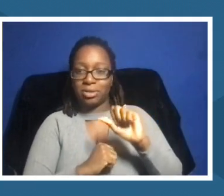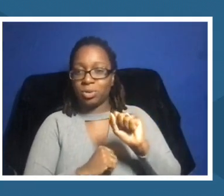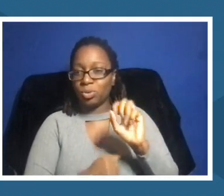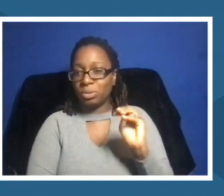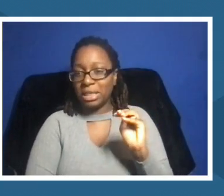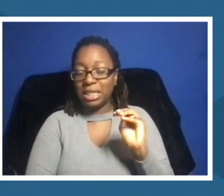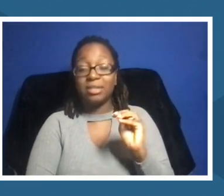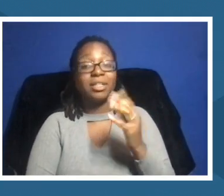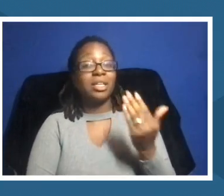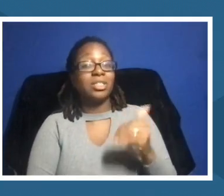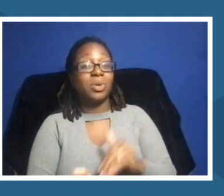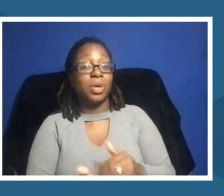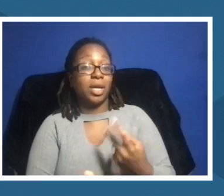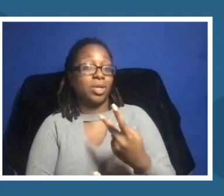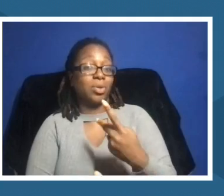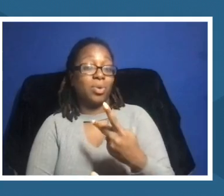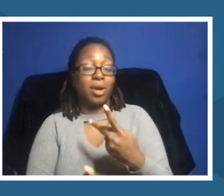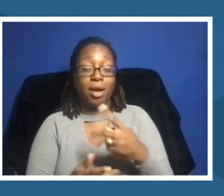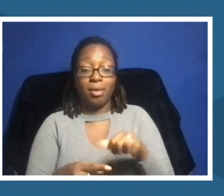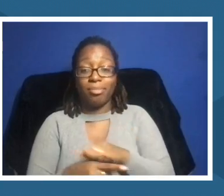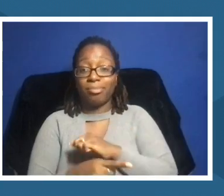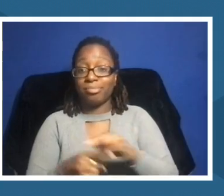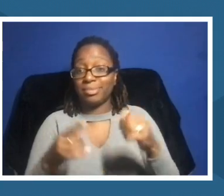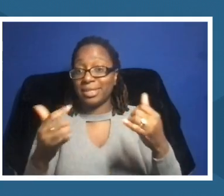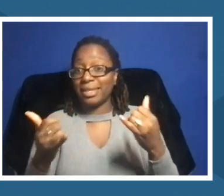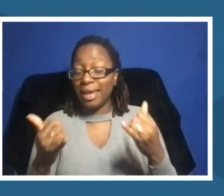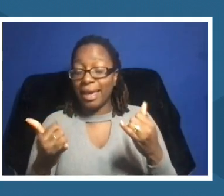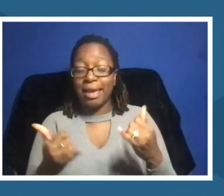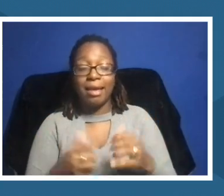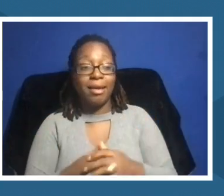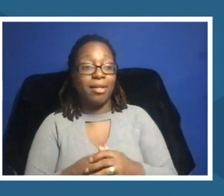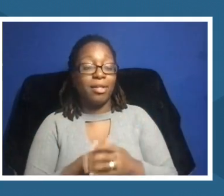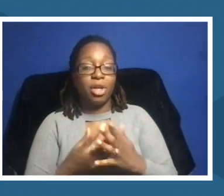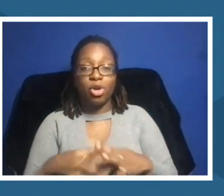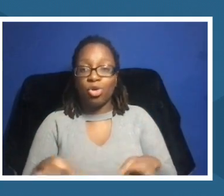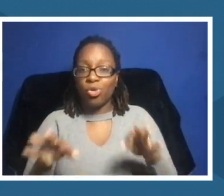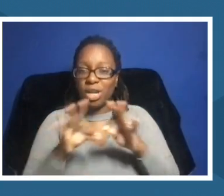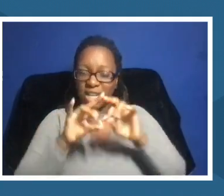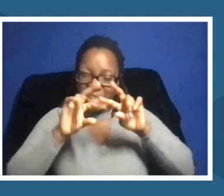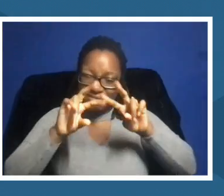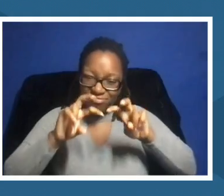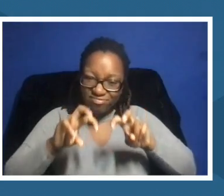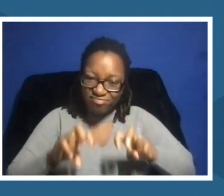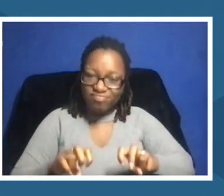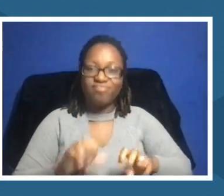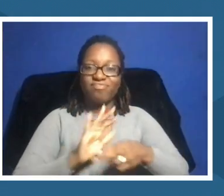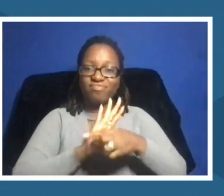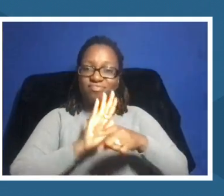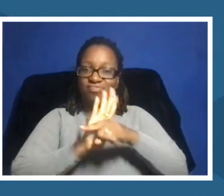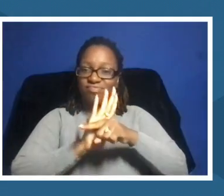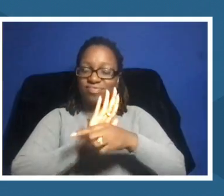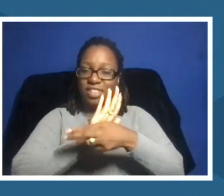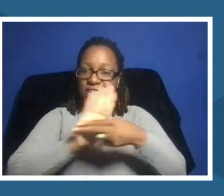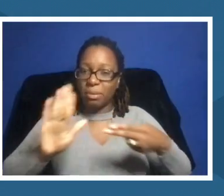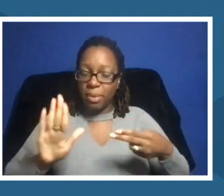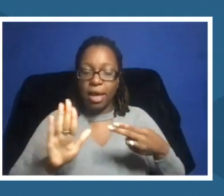practiced today on um critically examining stereotypes through objects